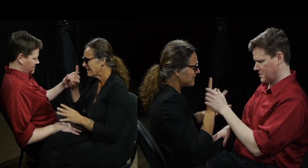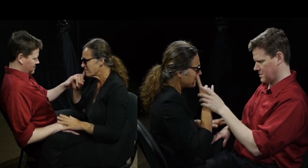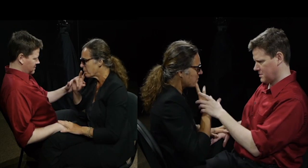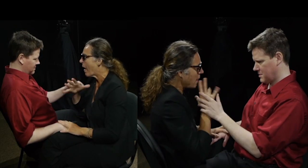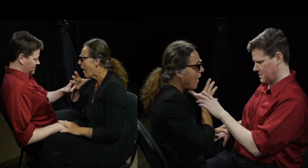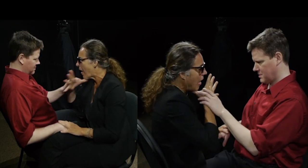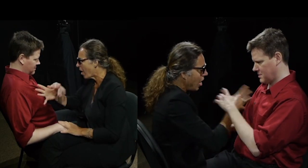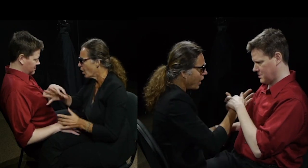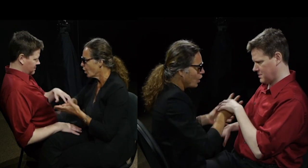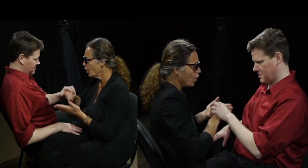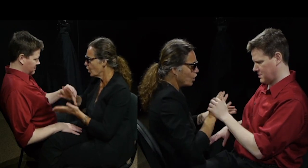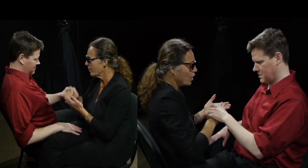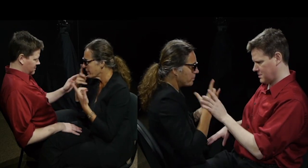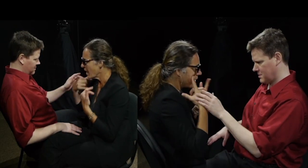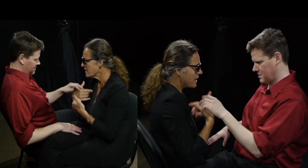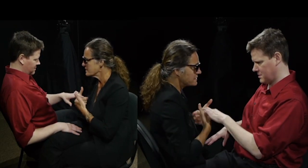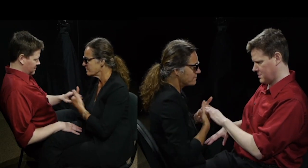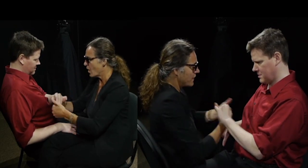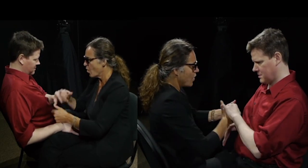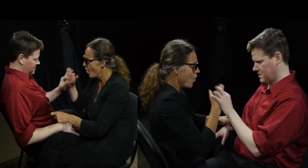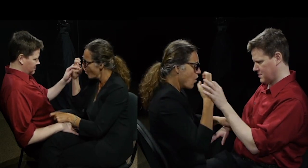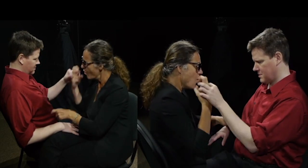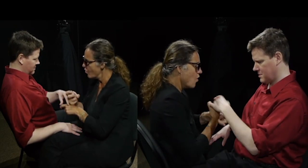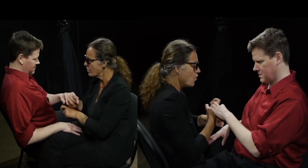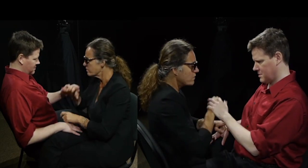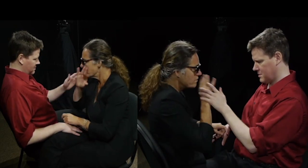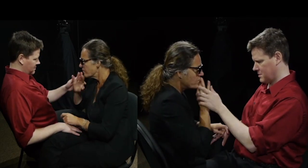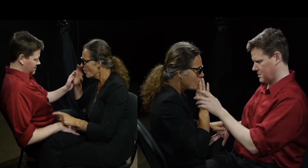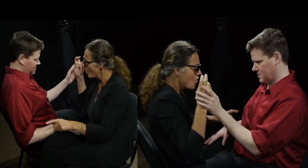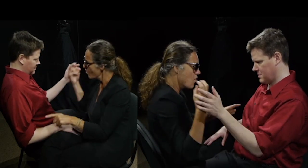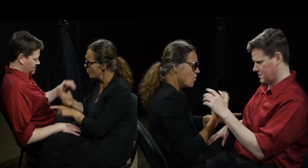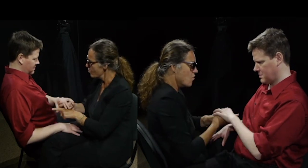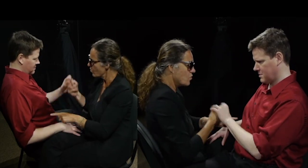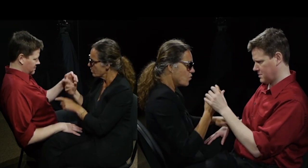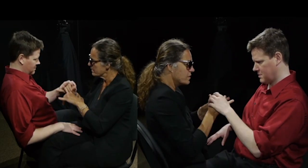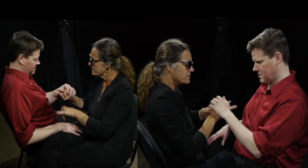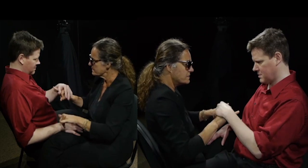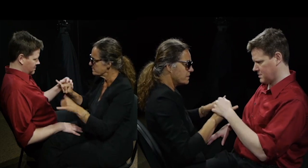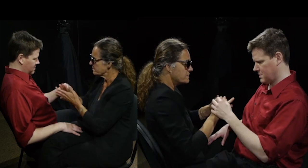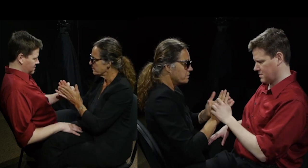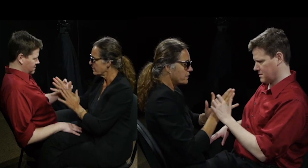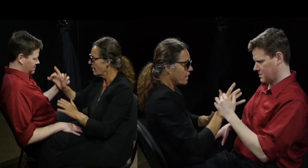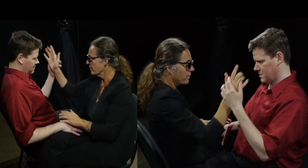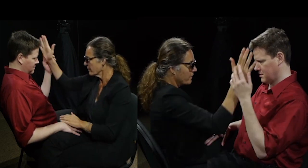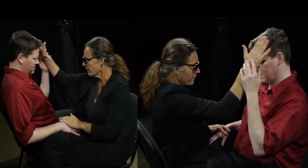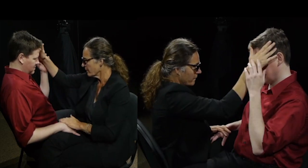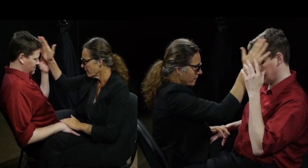There is a good reason why. Instruction via a visual language creates barriers and causes unnecessary frustration and confusion.